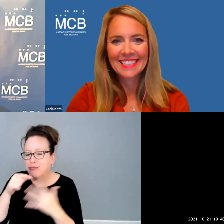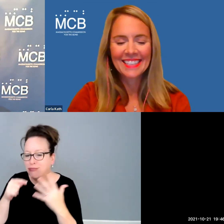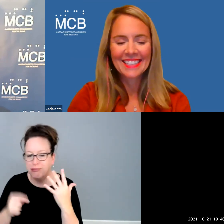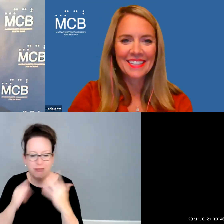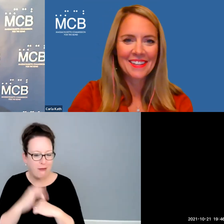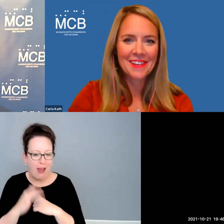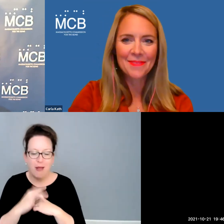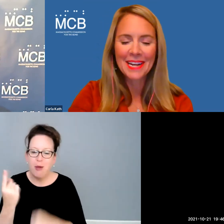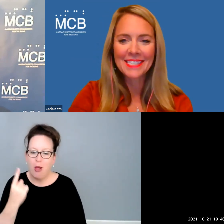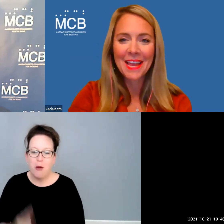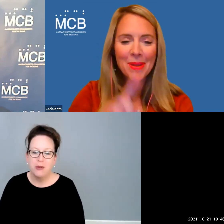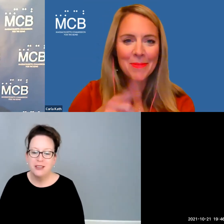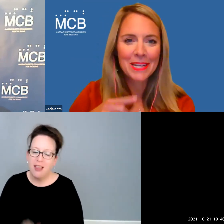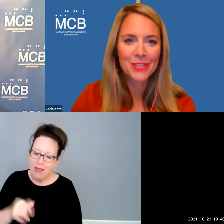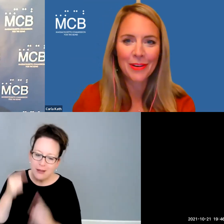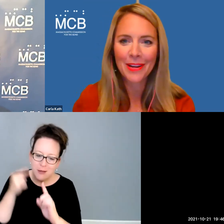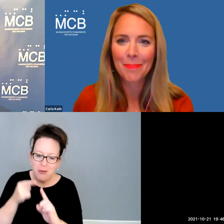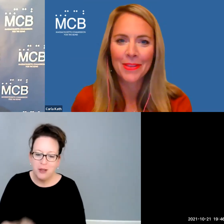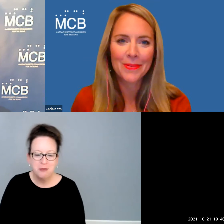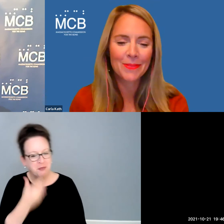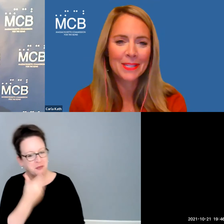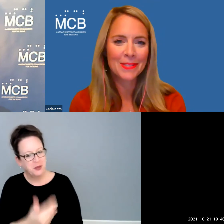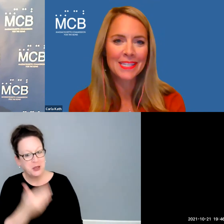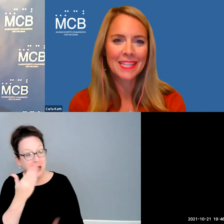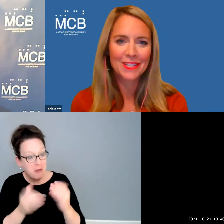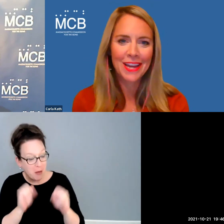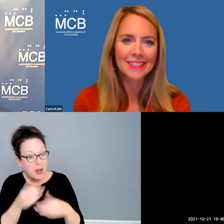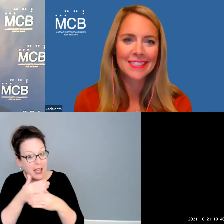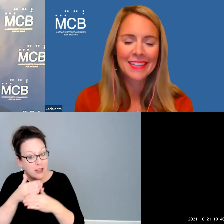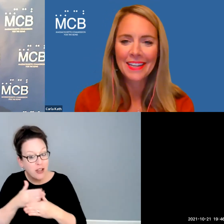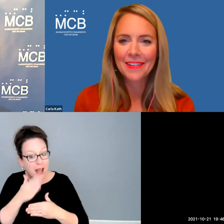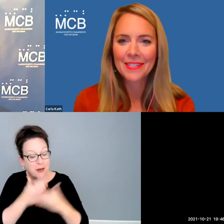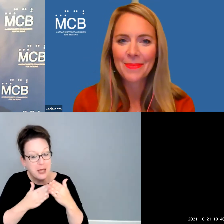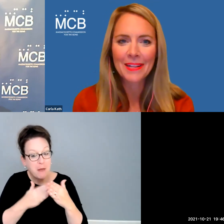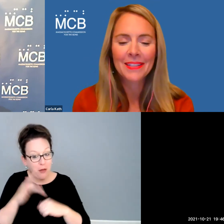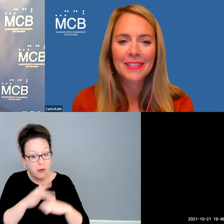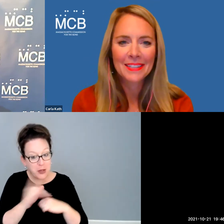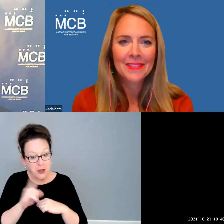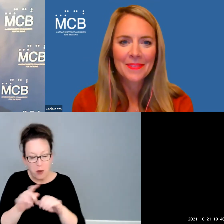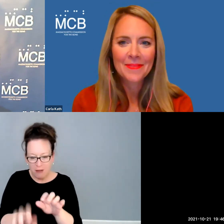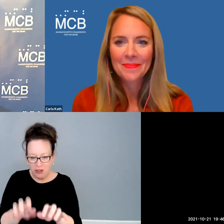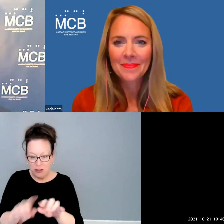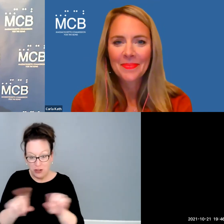Carla Kath: All right, and maybe we can share a couple of those resources in the chat. D'Arcangelo: Yeah, MassMatches is one of them.